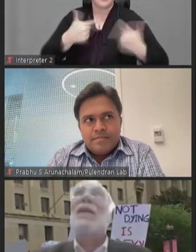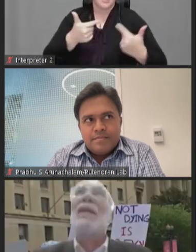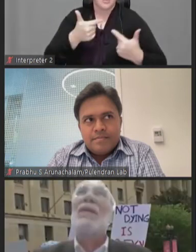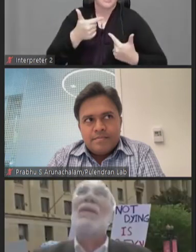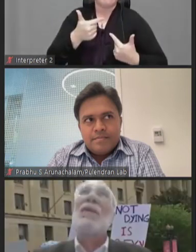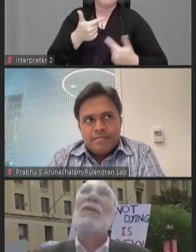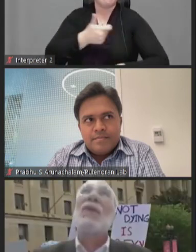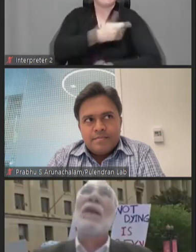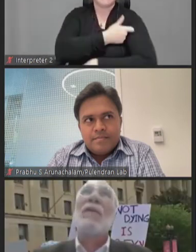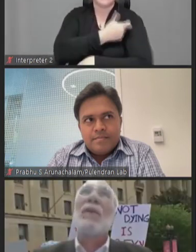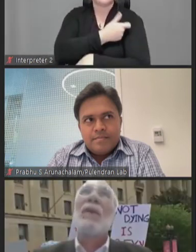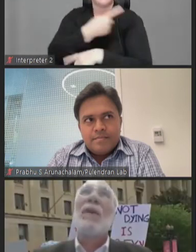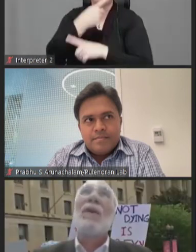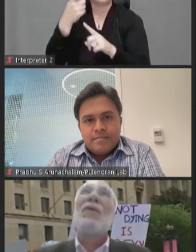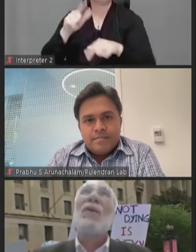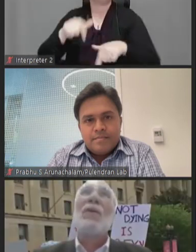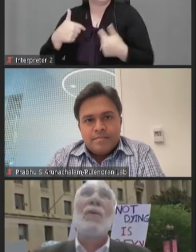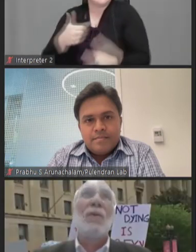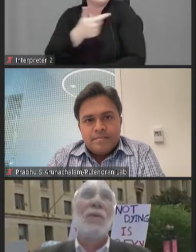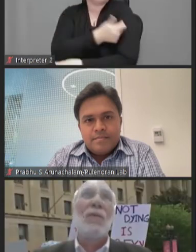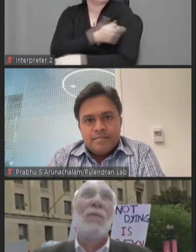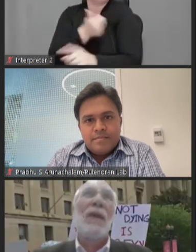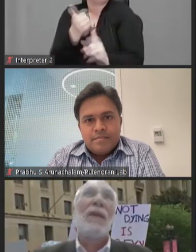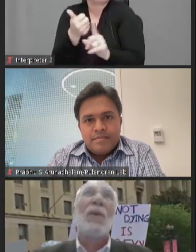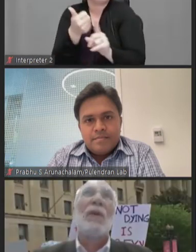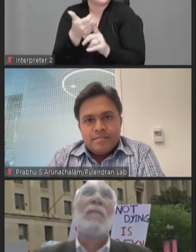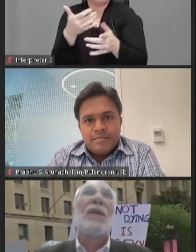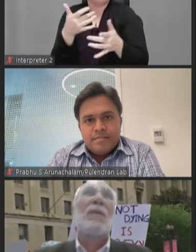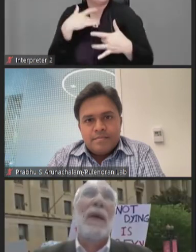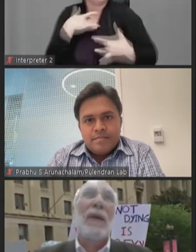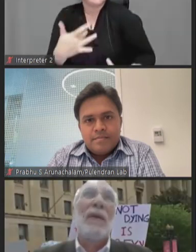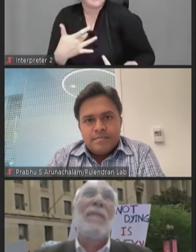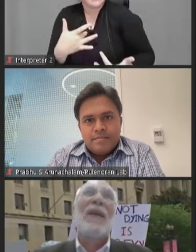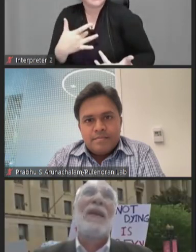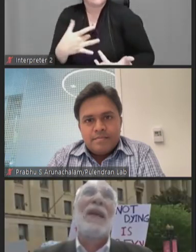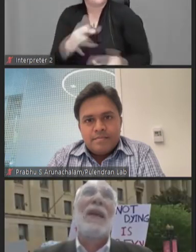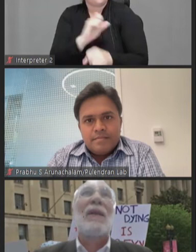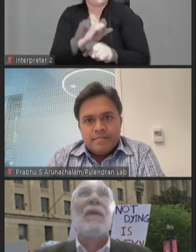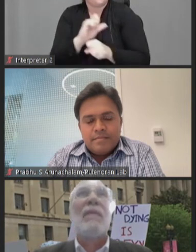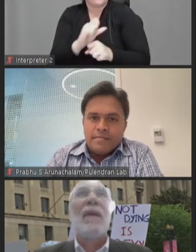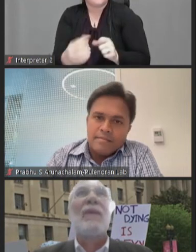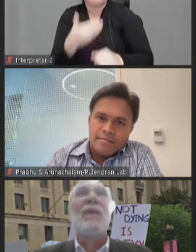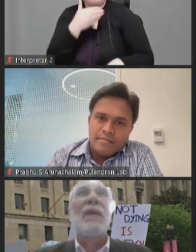in general, do tend to work much better than inactivated vaccines.